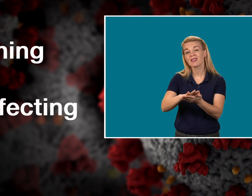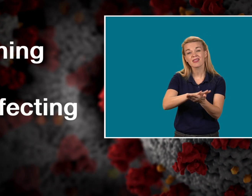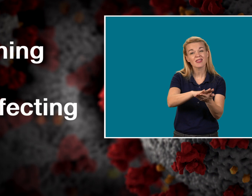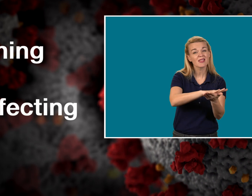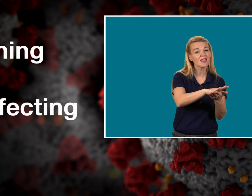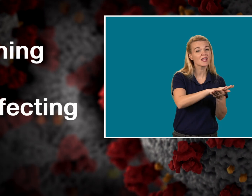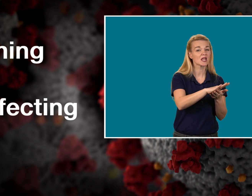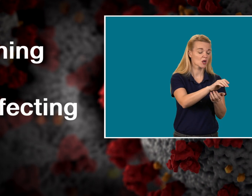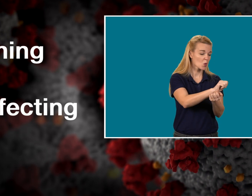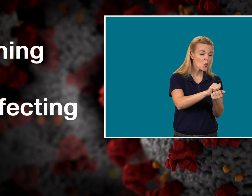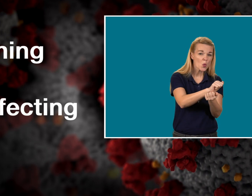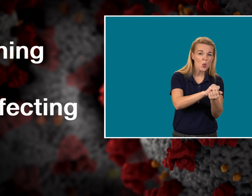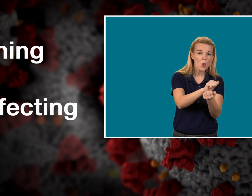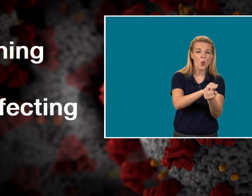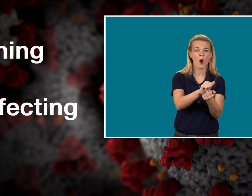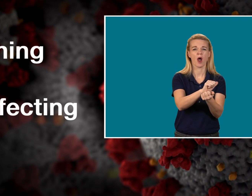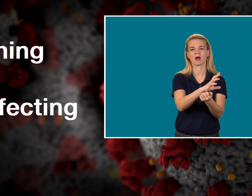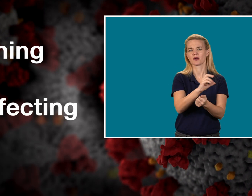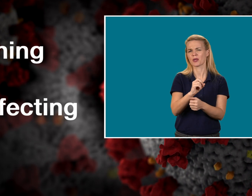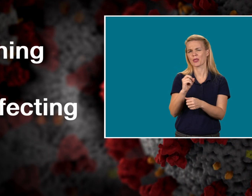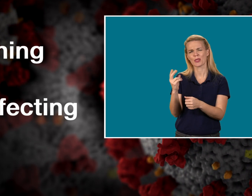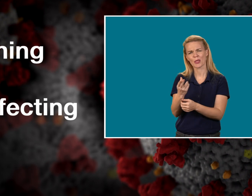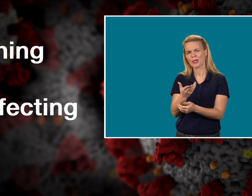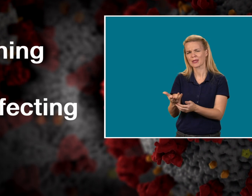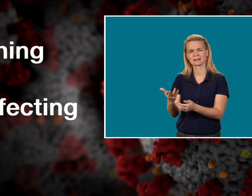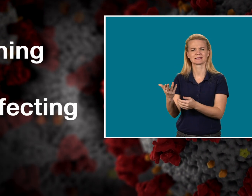Take precautions when cleaning, disinfecting,